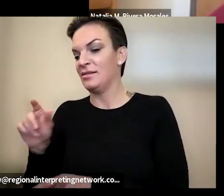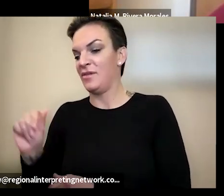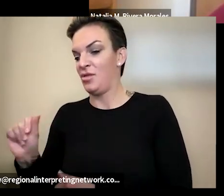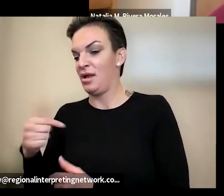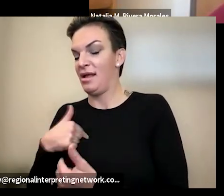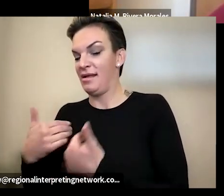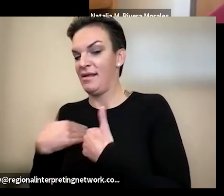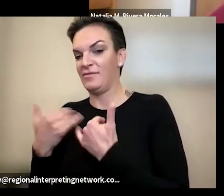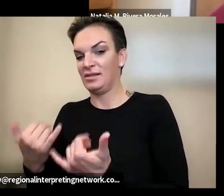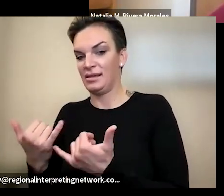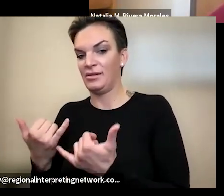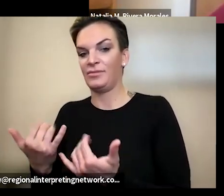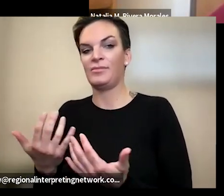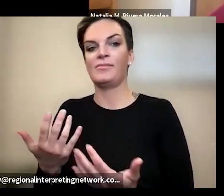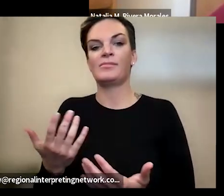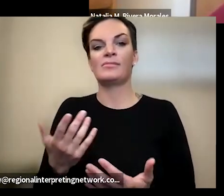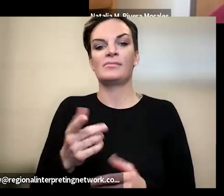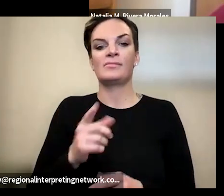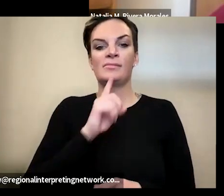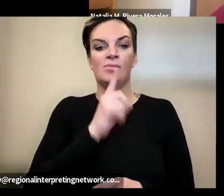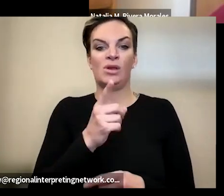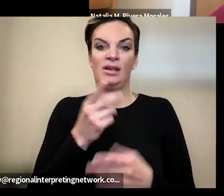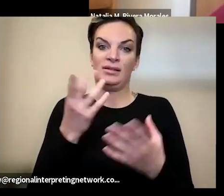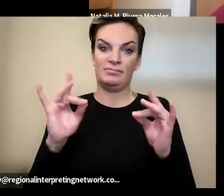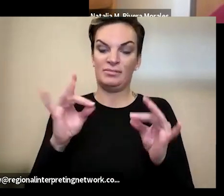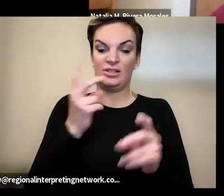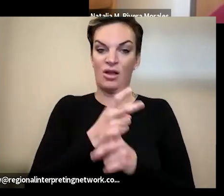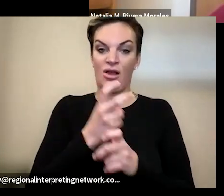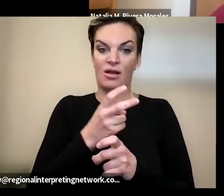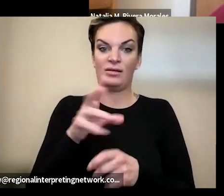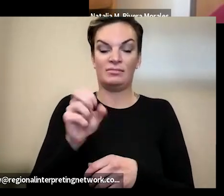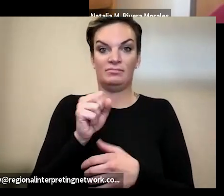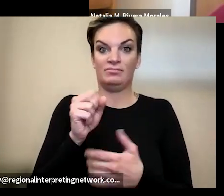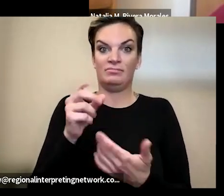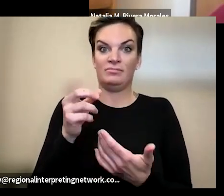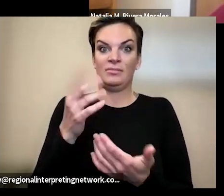is it's really - you're in a tough spot, right? Because it takes a long time to get diagnosed. At